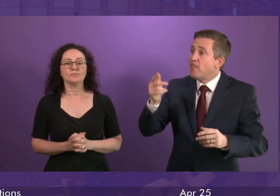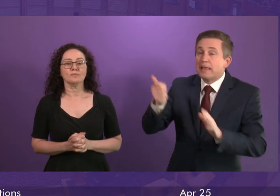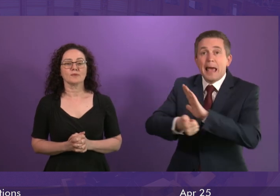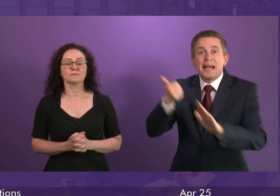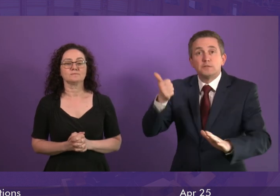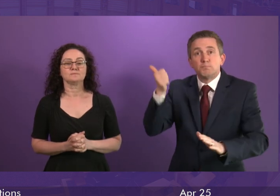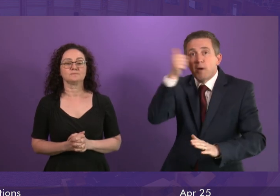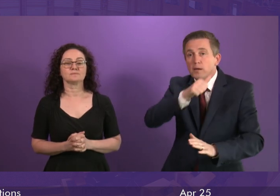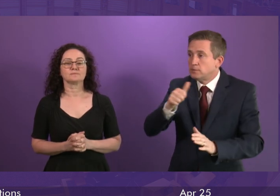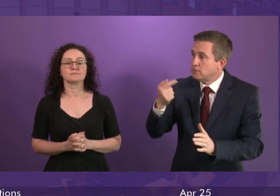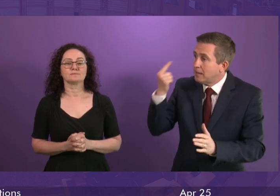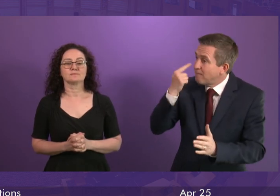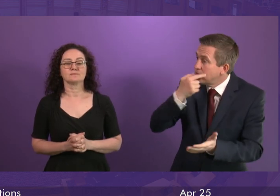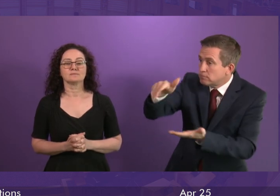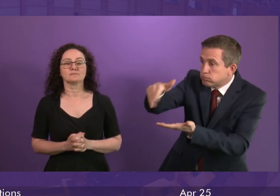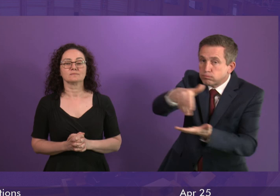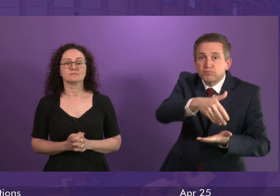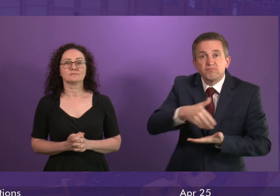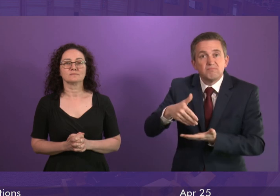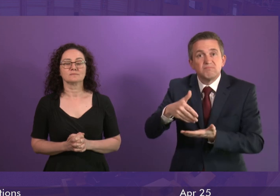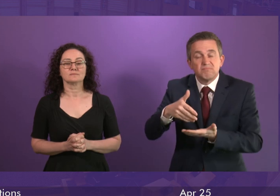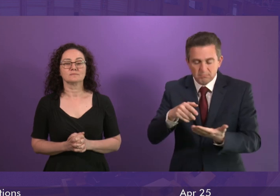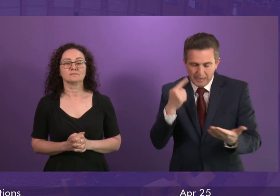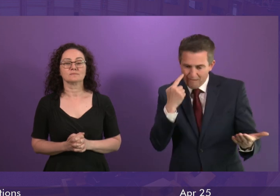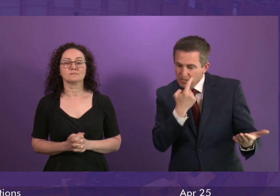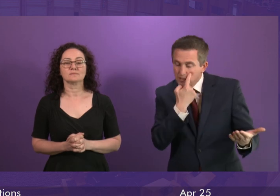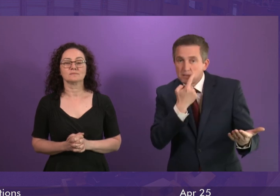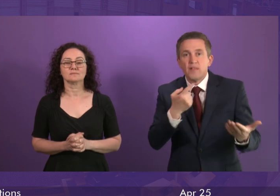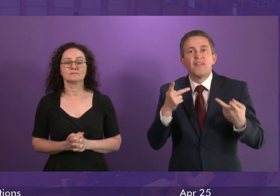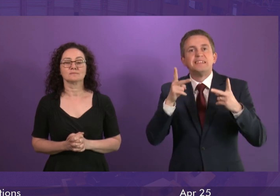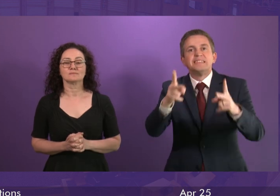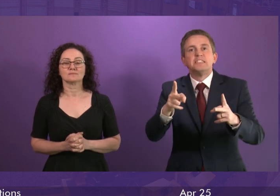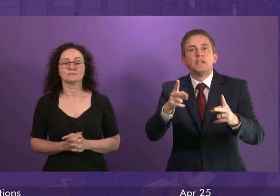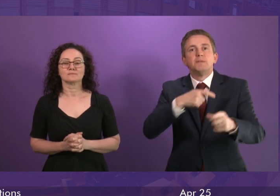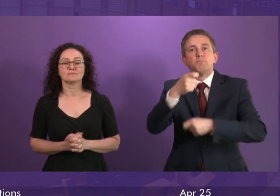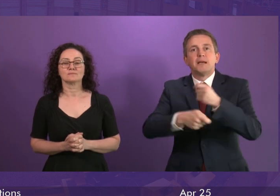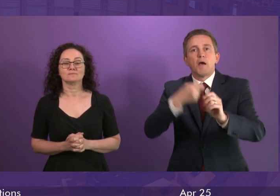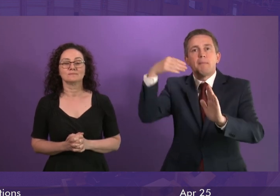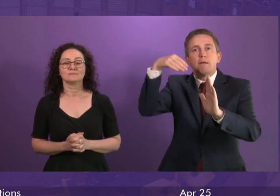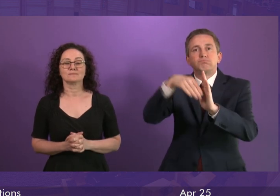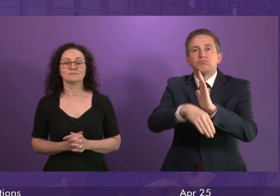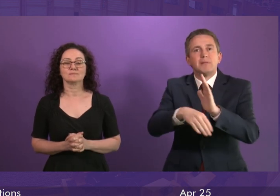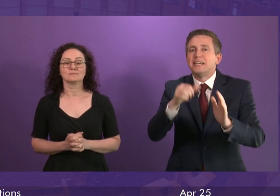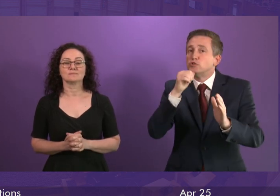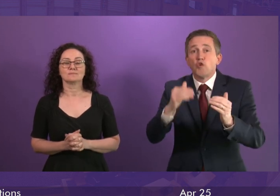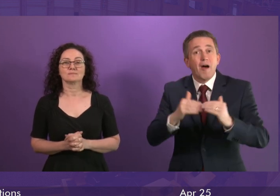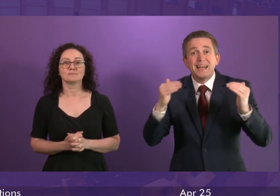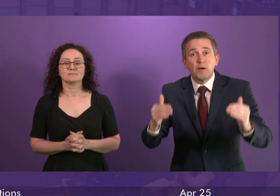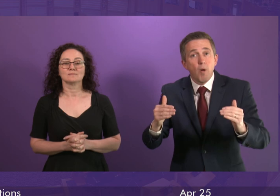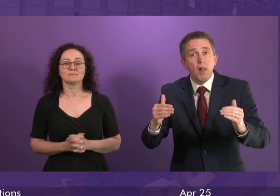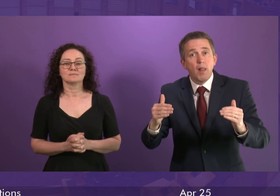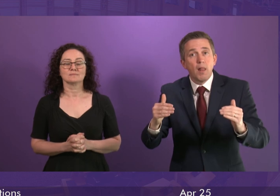They are telling us that the system is more unequal than it was before, and they are disturbed